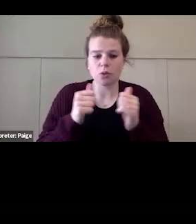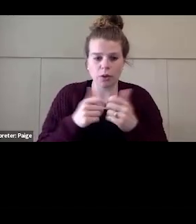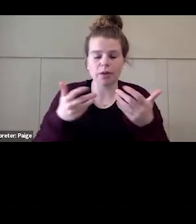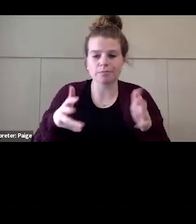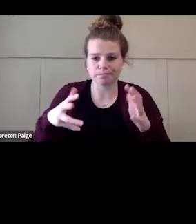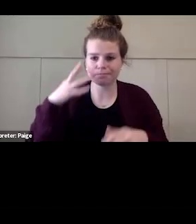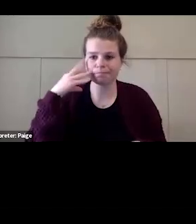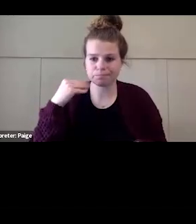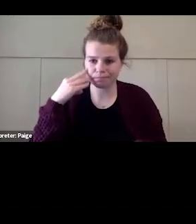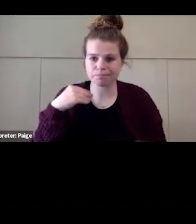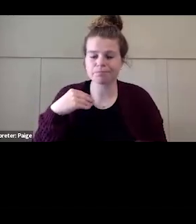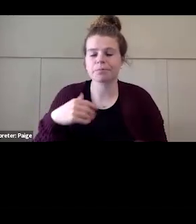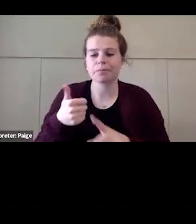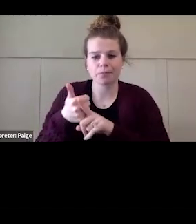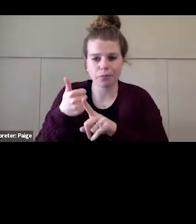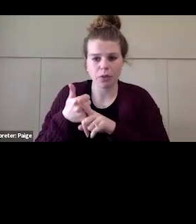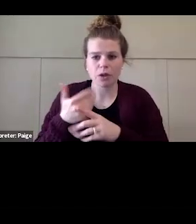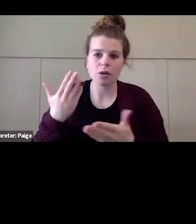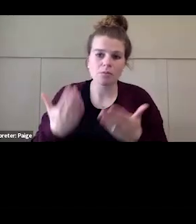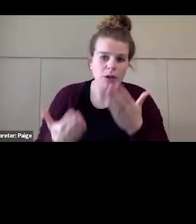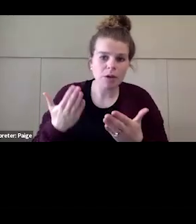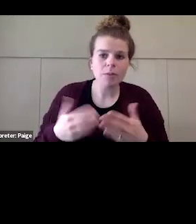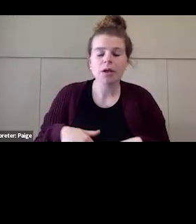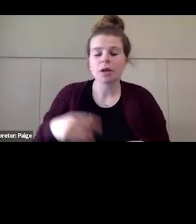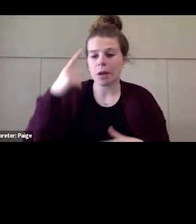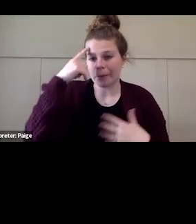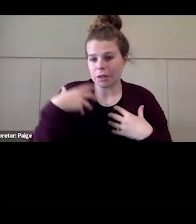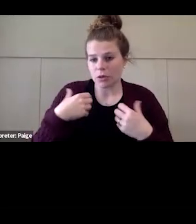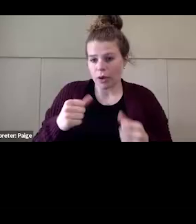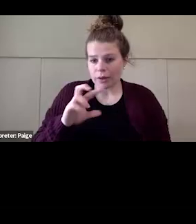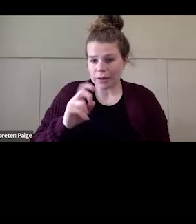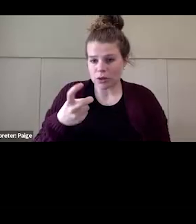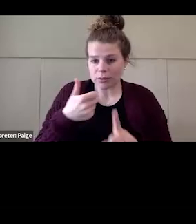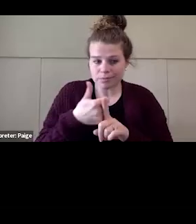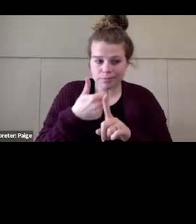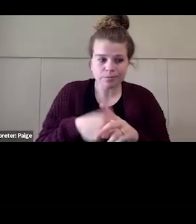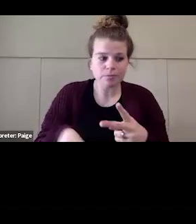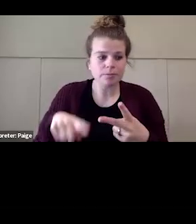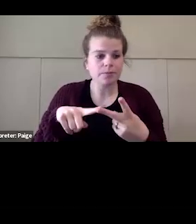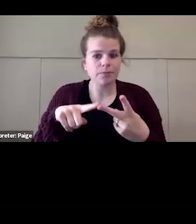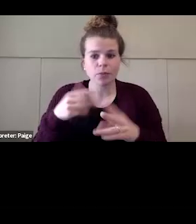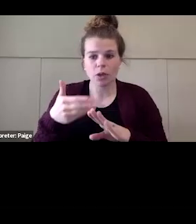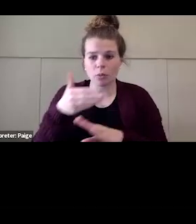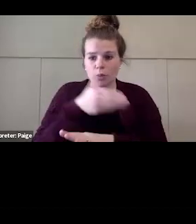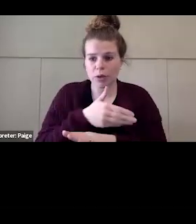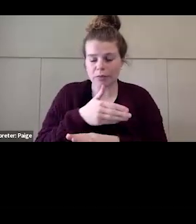of either having maybe a mental health diagnosis themselves, having previously been unhoused,